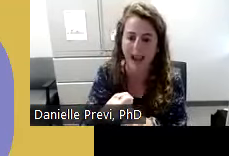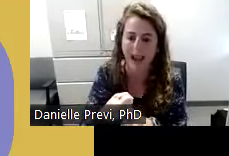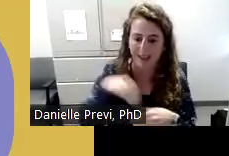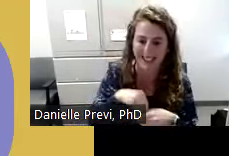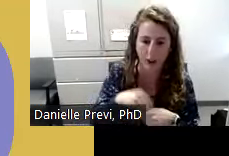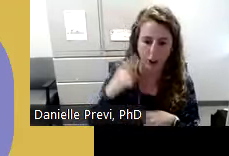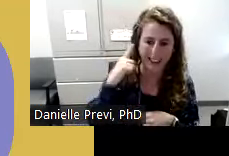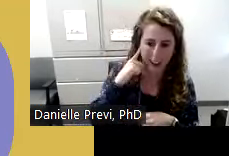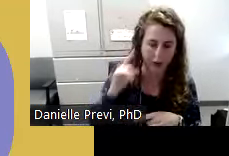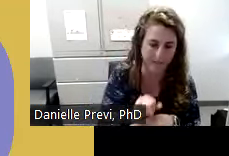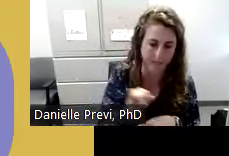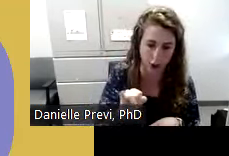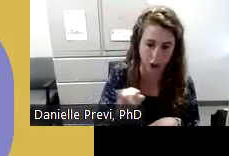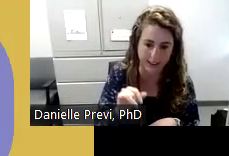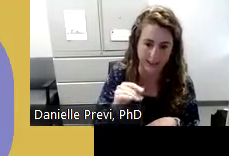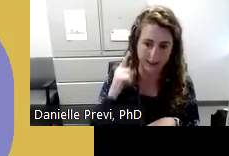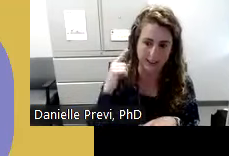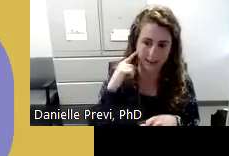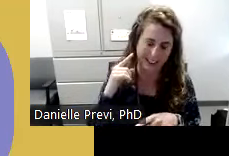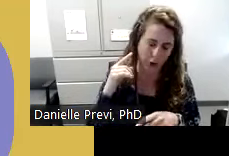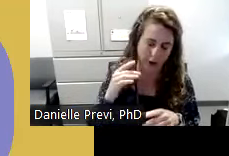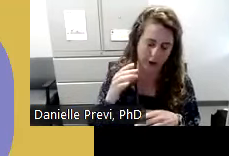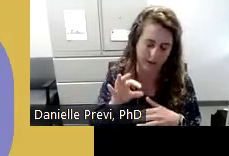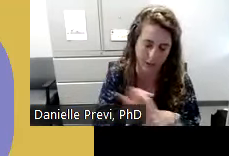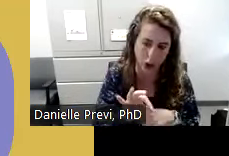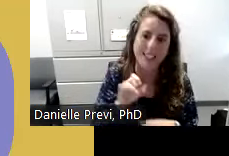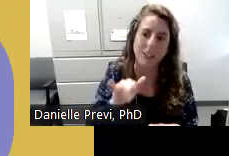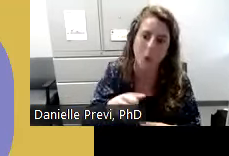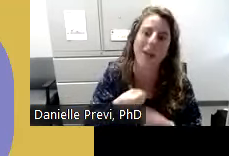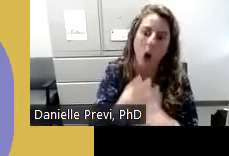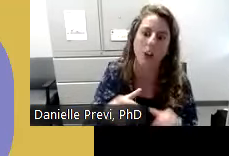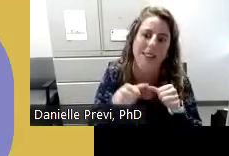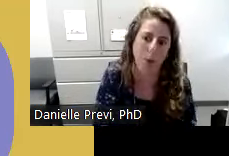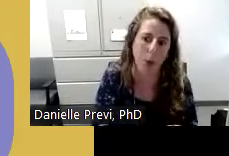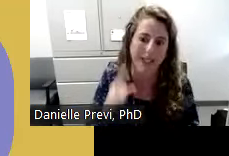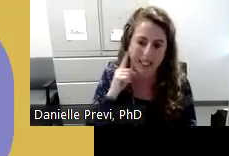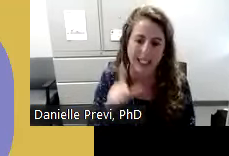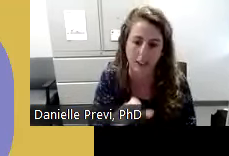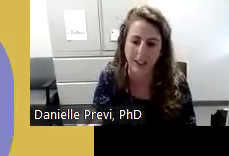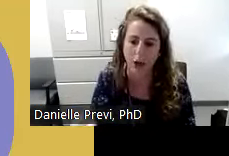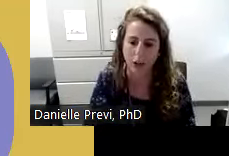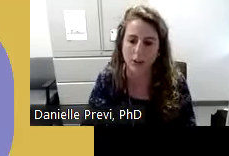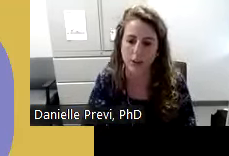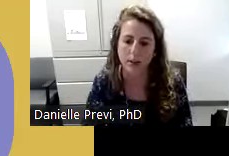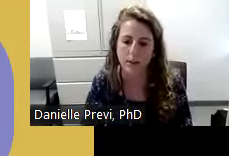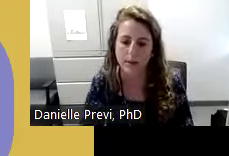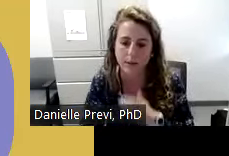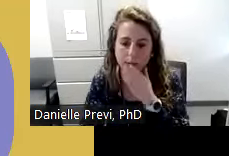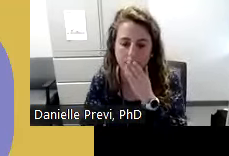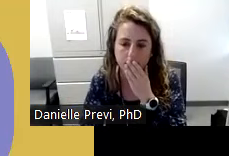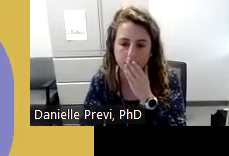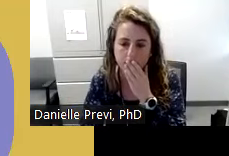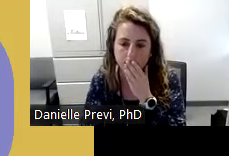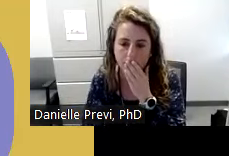But if the infection is chronic, it's going to eventually have an impact on the inner ear and the inner ear functionality, which could cause permanent changes to hearing status;